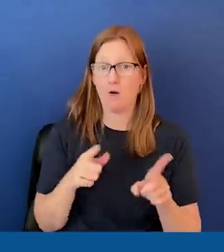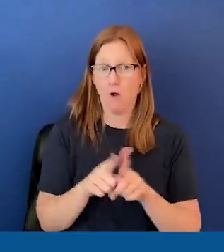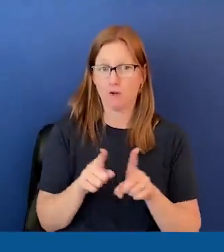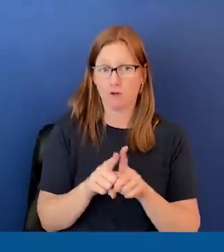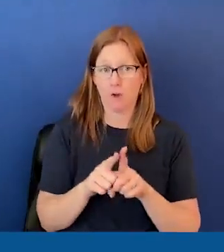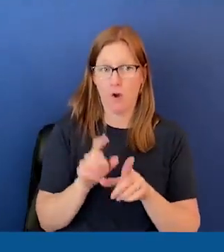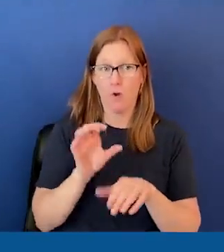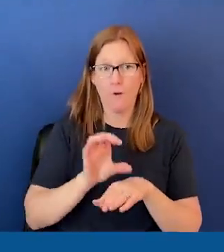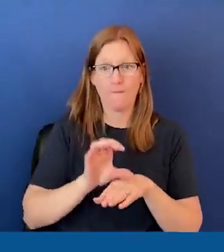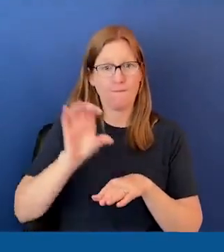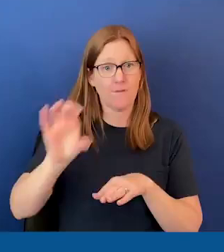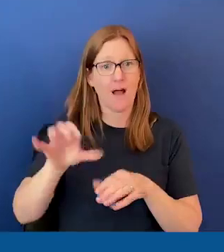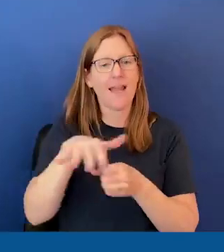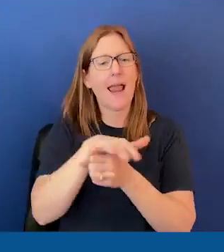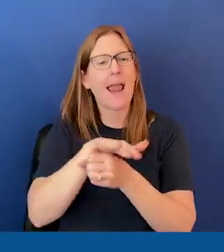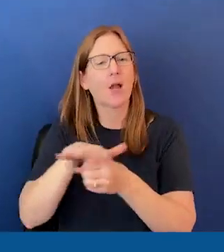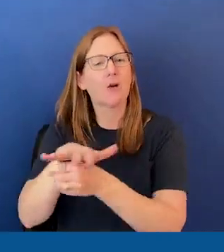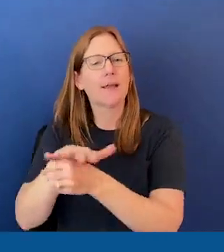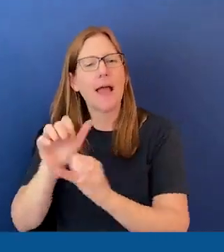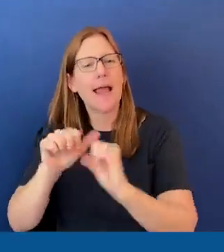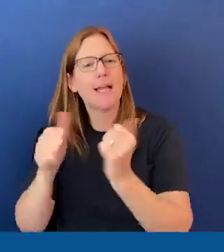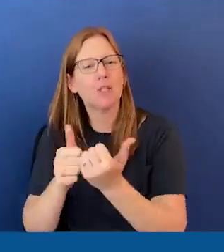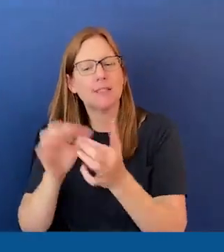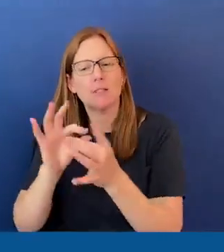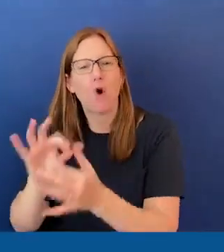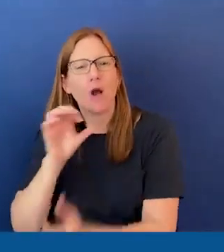area agencies on Aging, and similar to CILs,